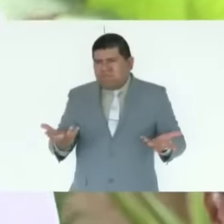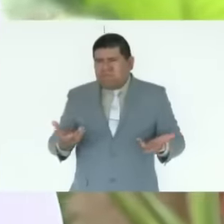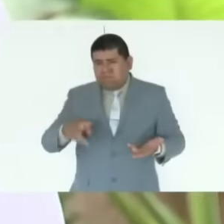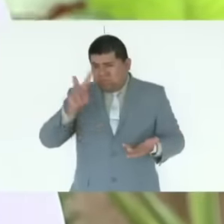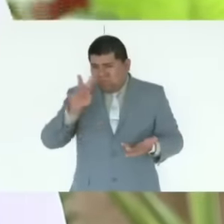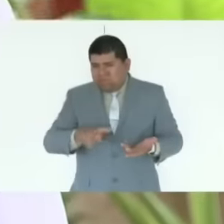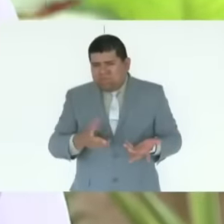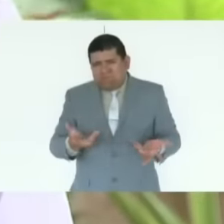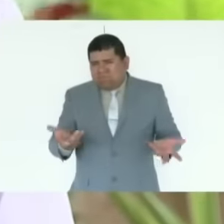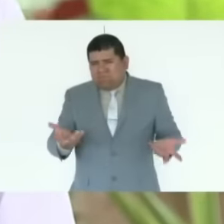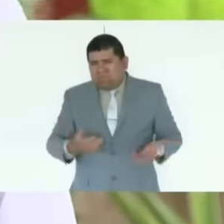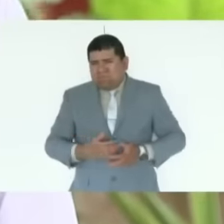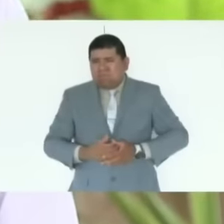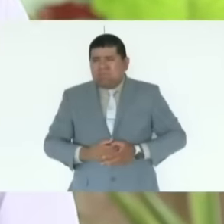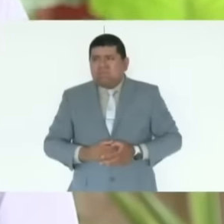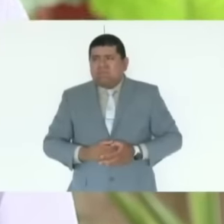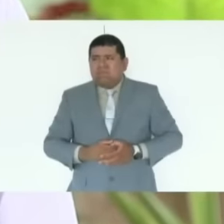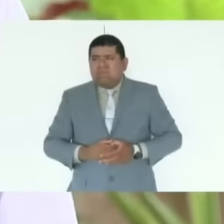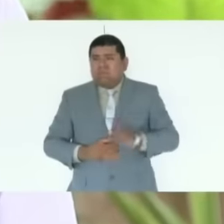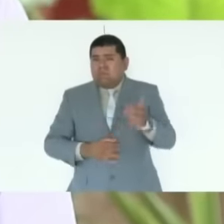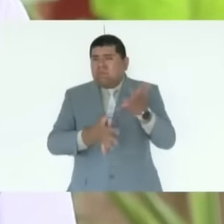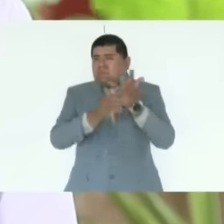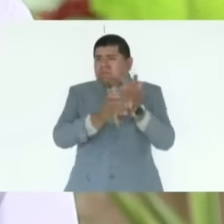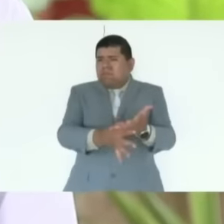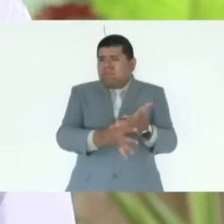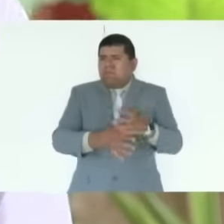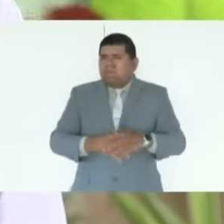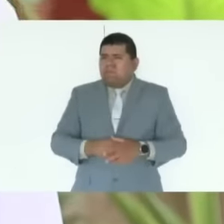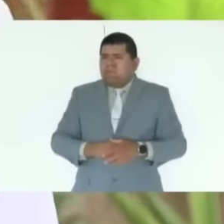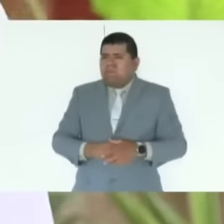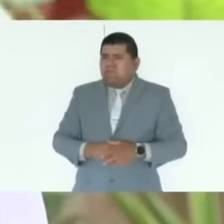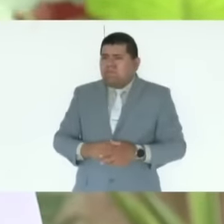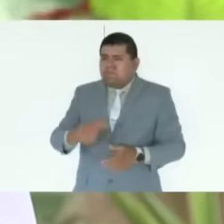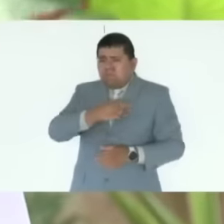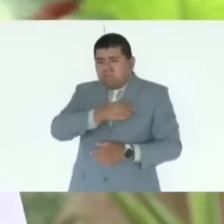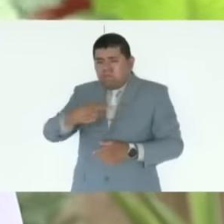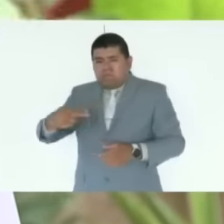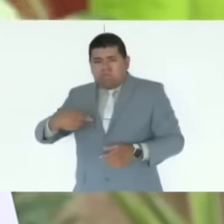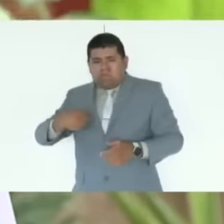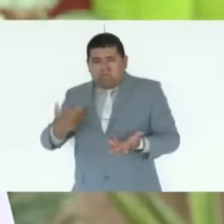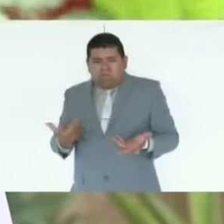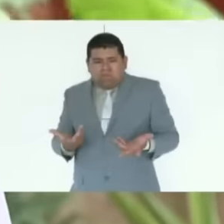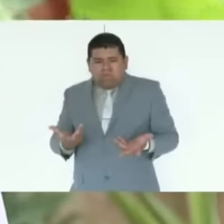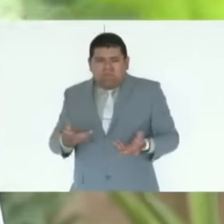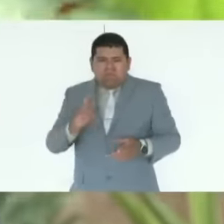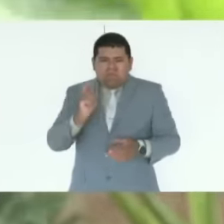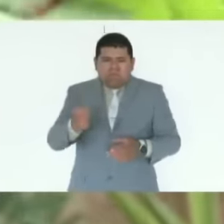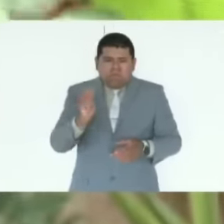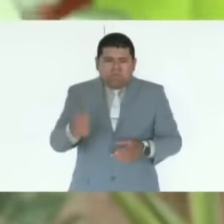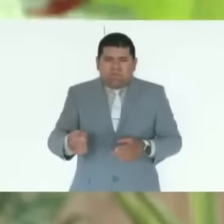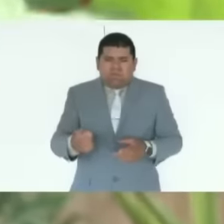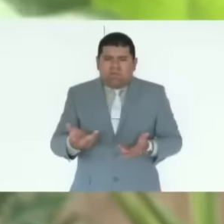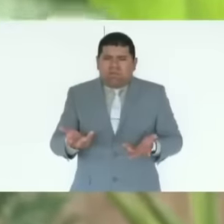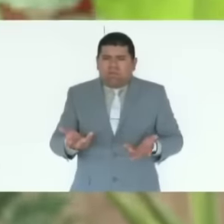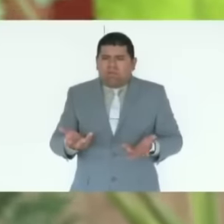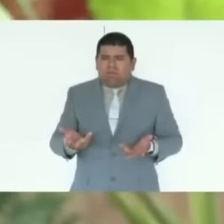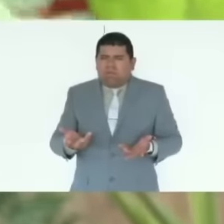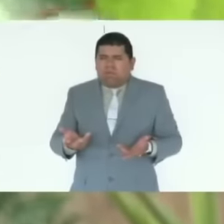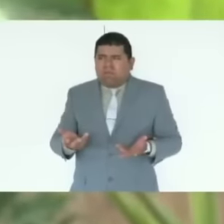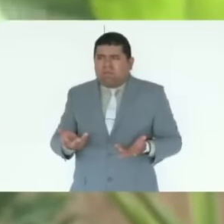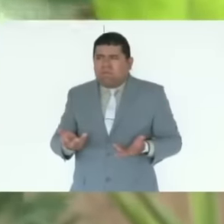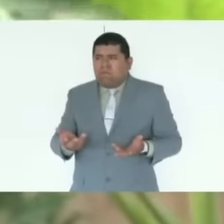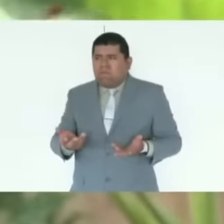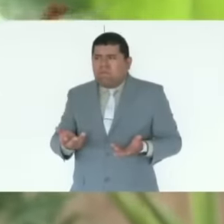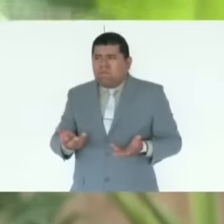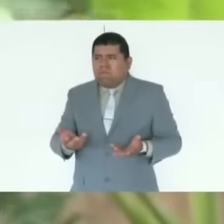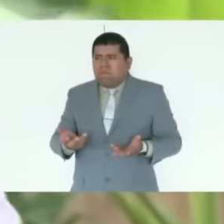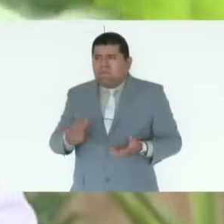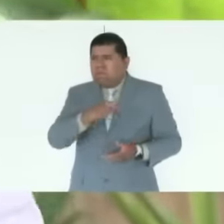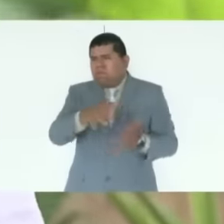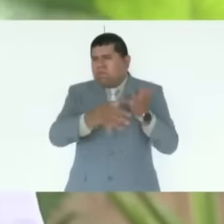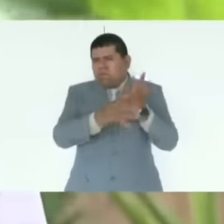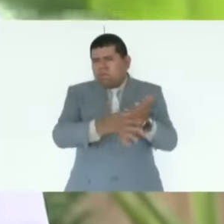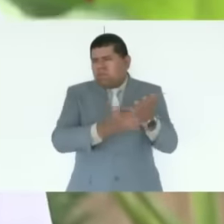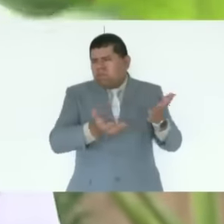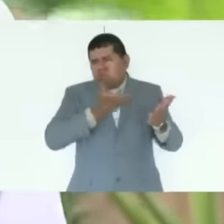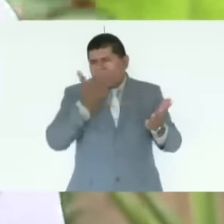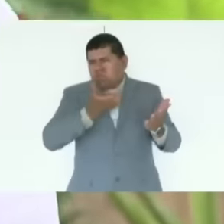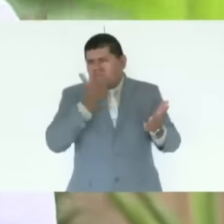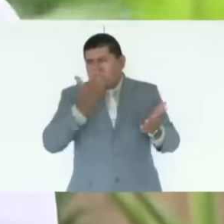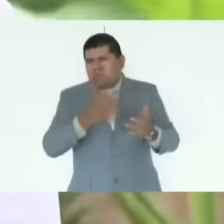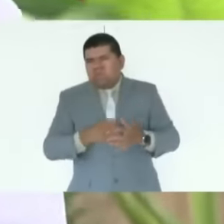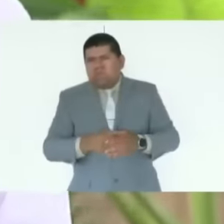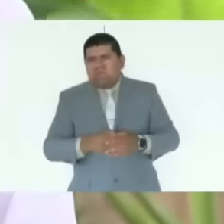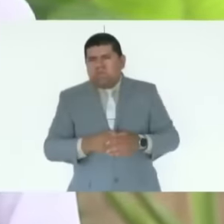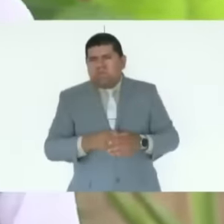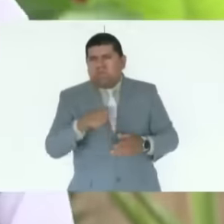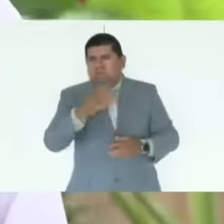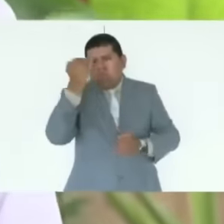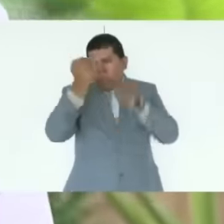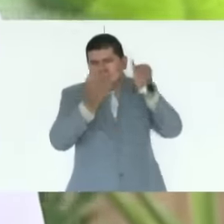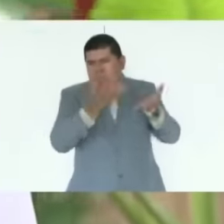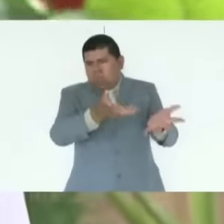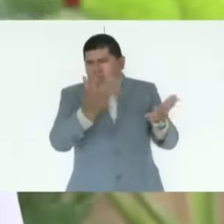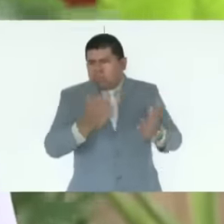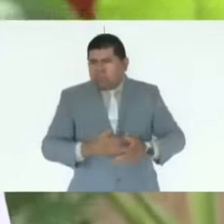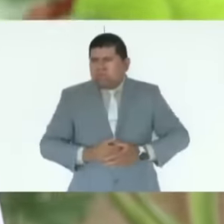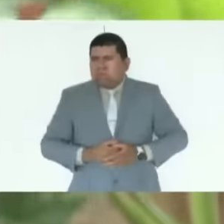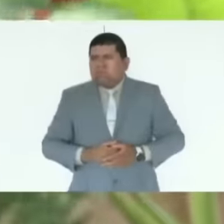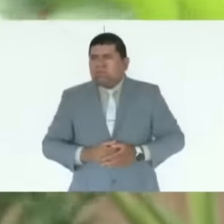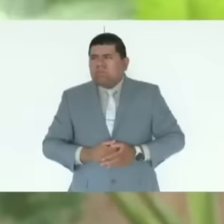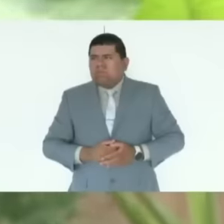we eh expressed we are in favor of that instead it is a eh vulgar conservative saying of course